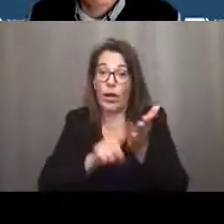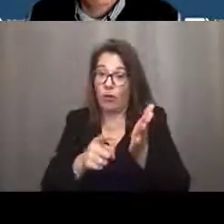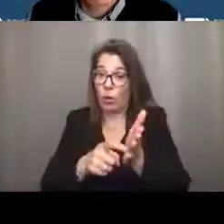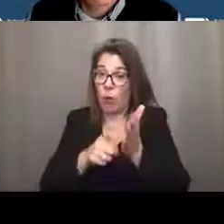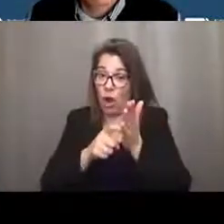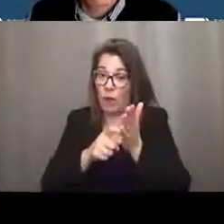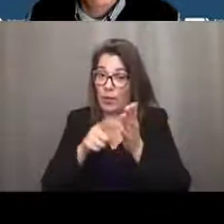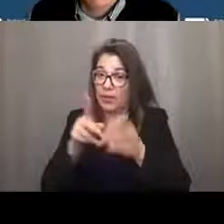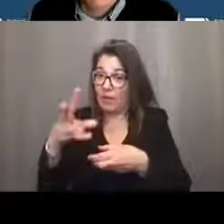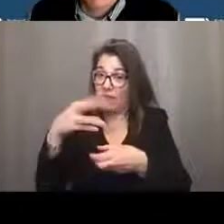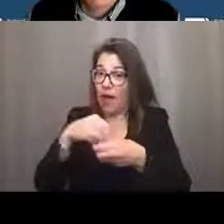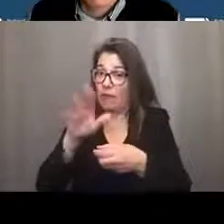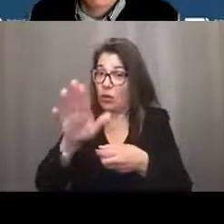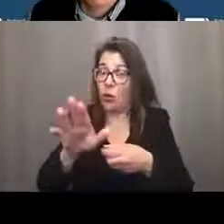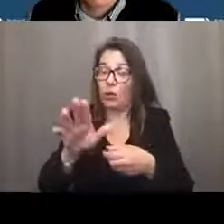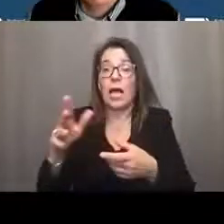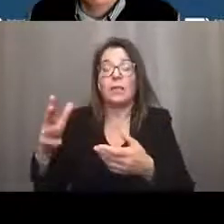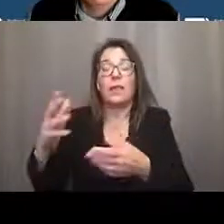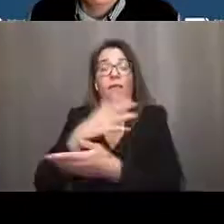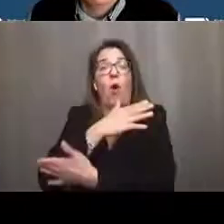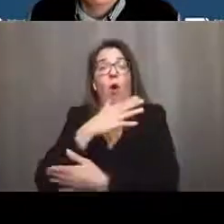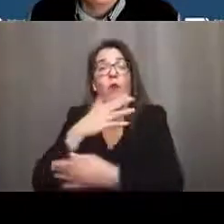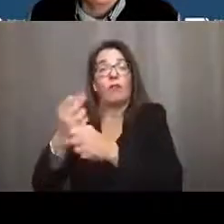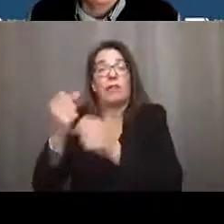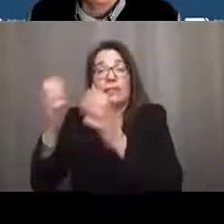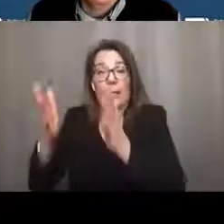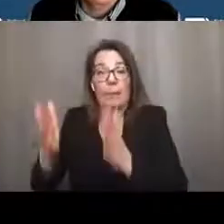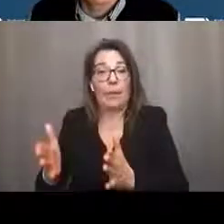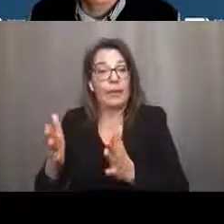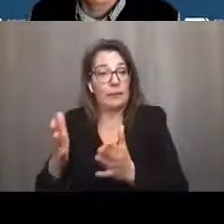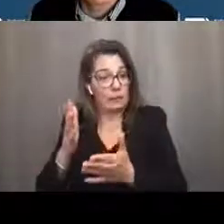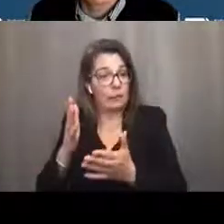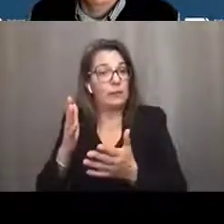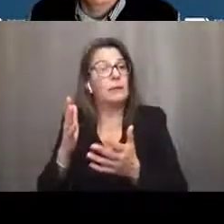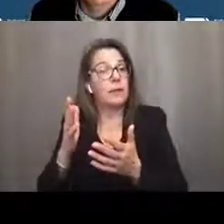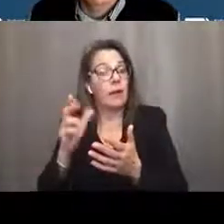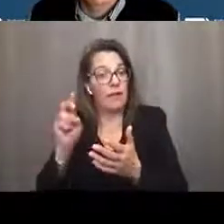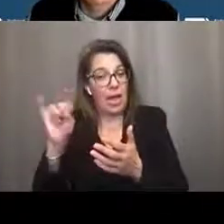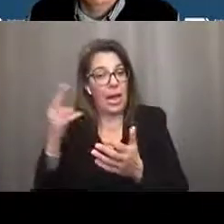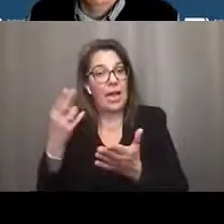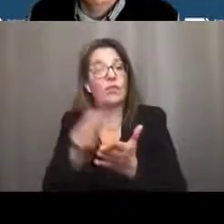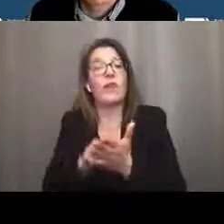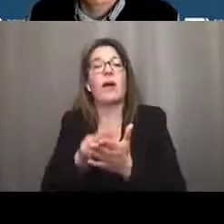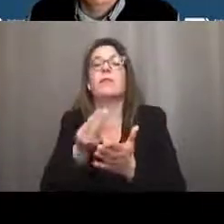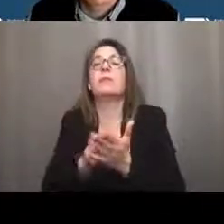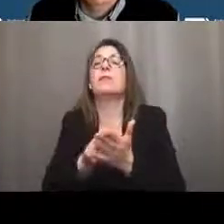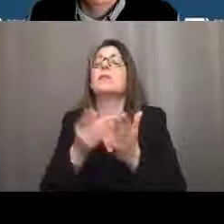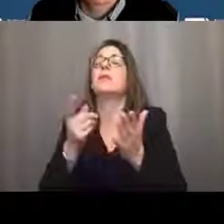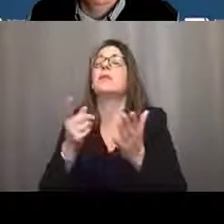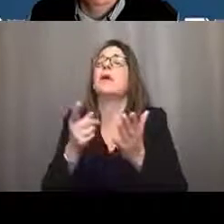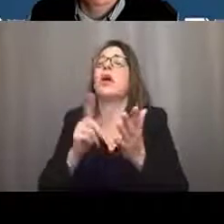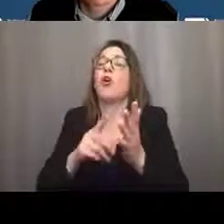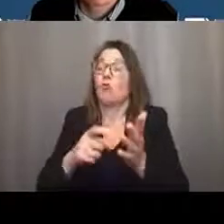as a foreign recipient of NIH funds, that requirement kicks in if you receive more